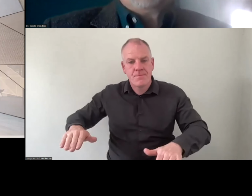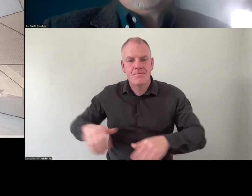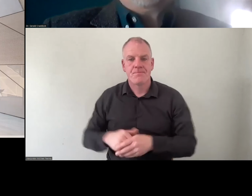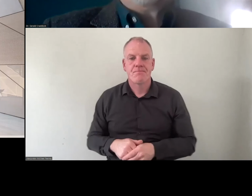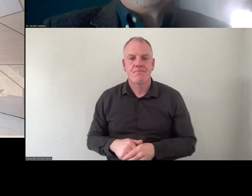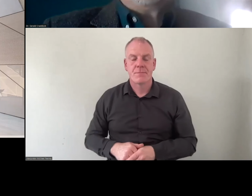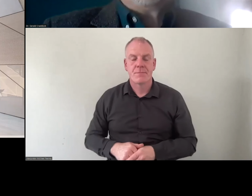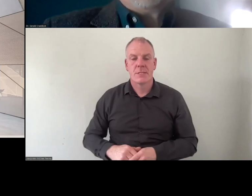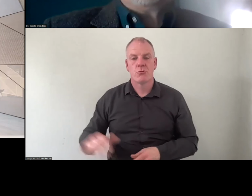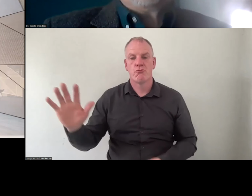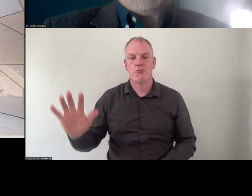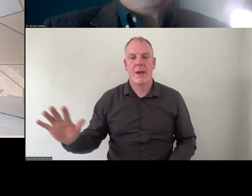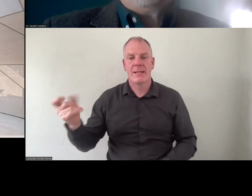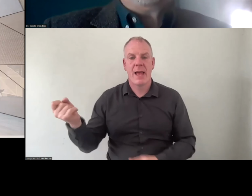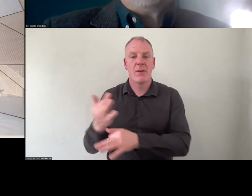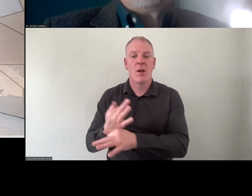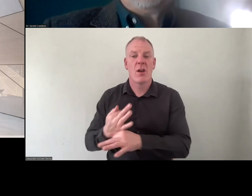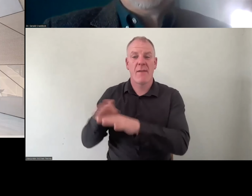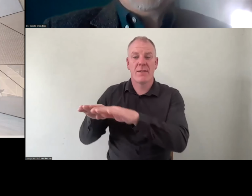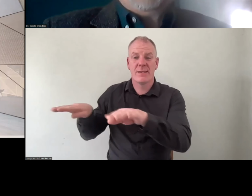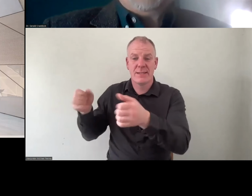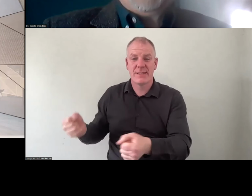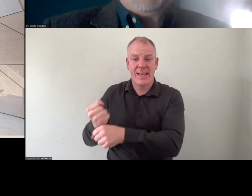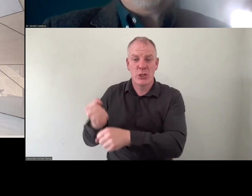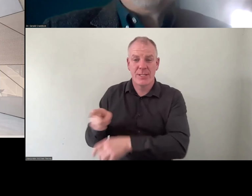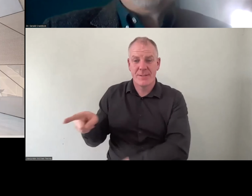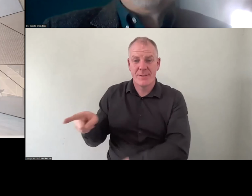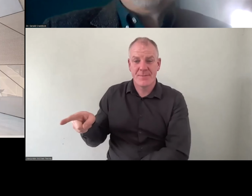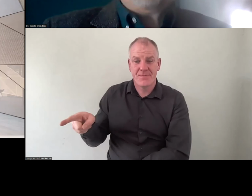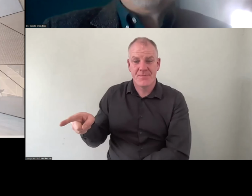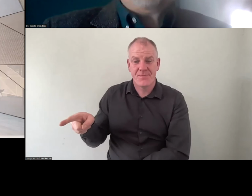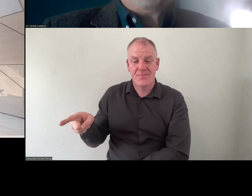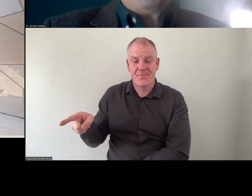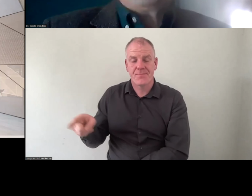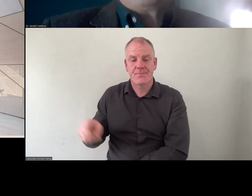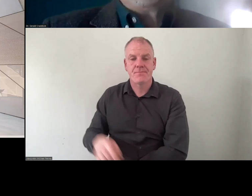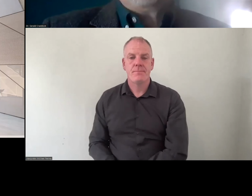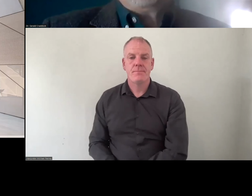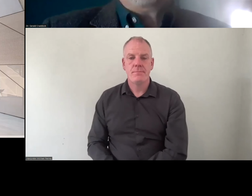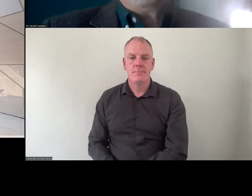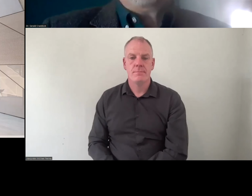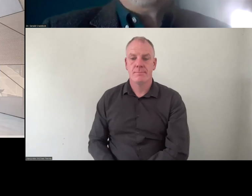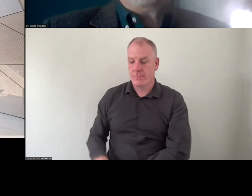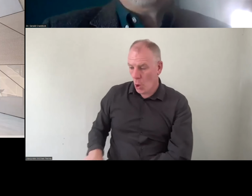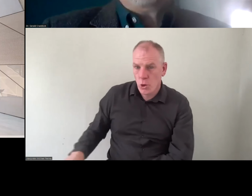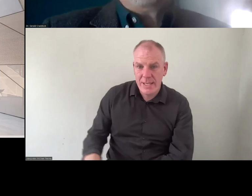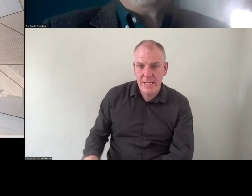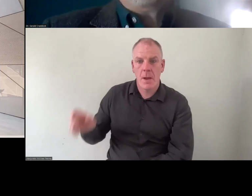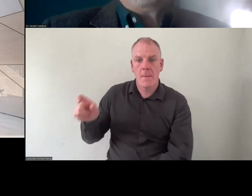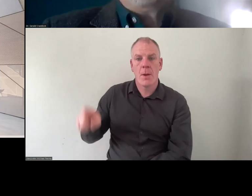On the right-hand side is a coffee dock. There's room underneath for someone who might be in a wheelchair